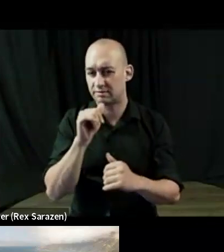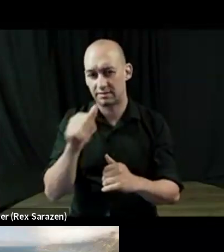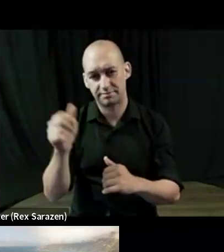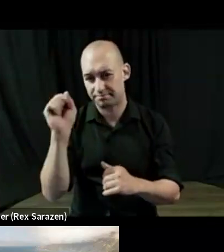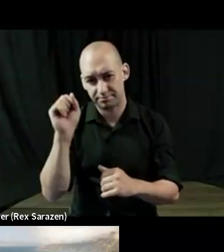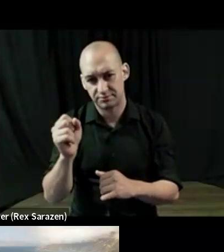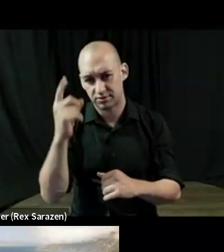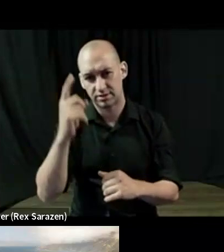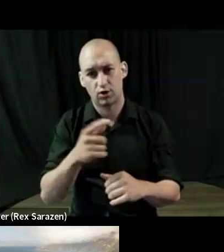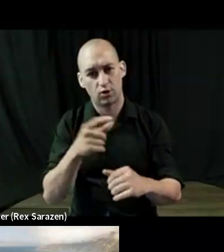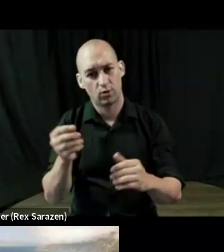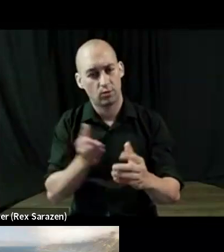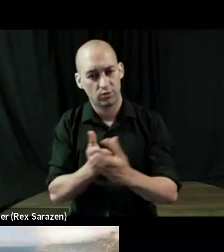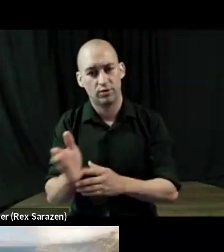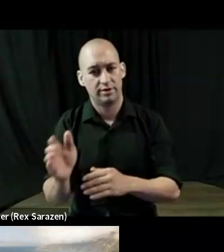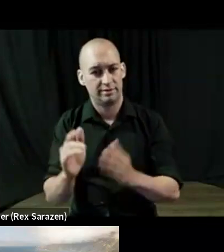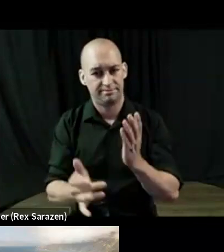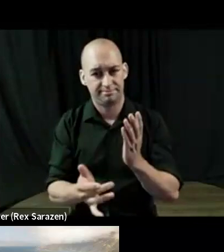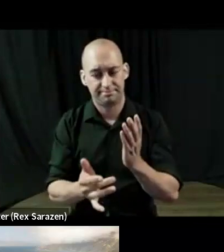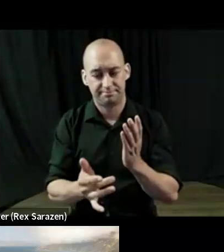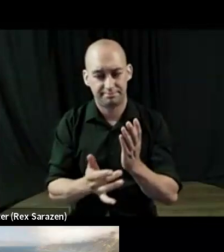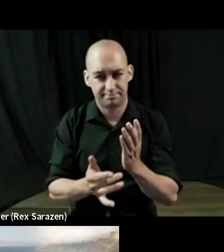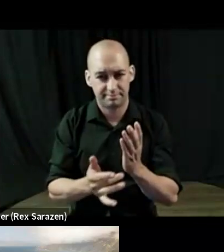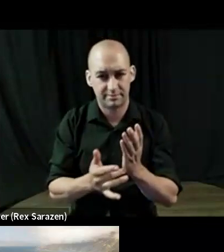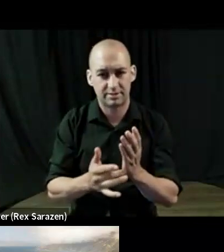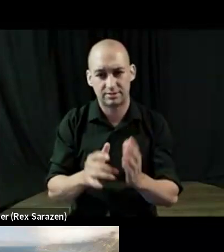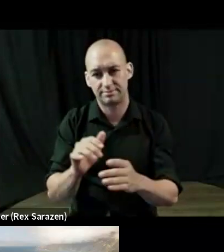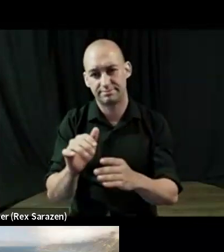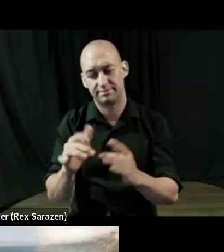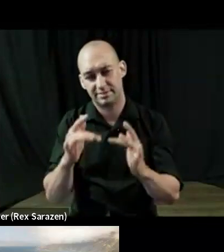they kind of get it. They did the steps. But they don't know how to set up their computer. So there